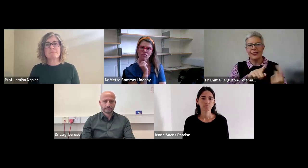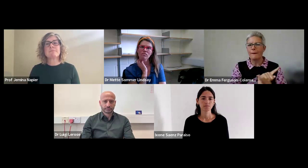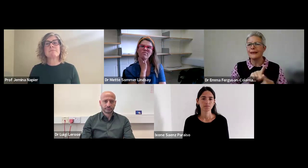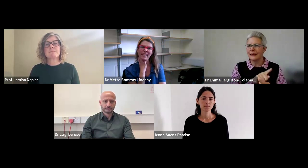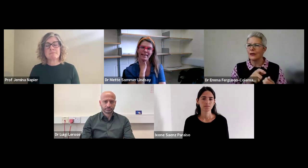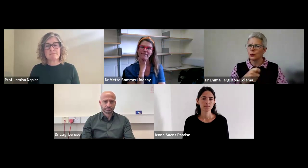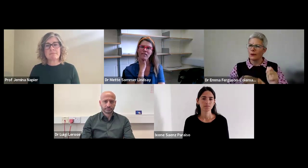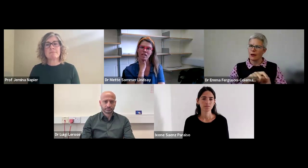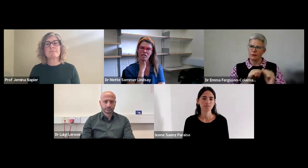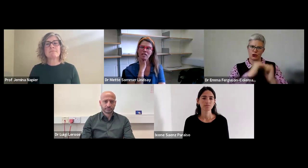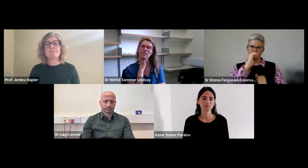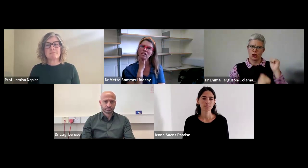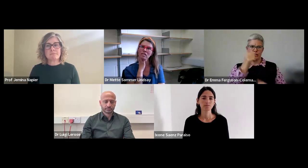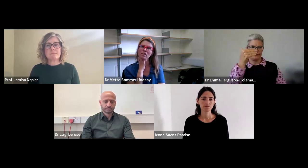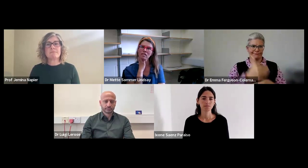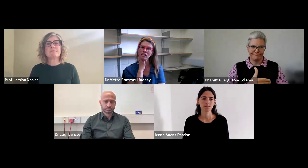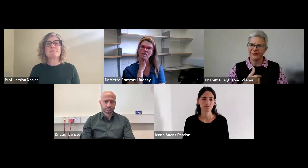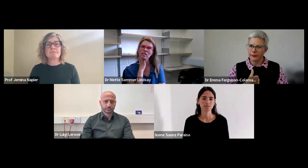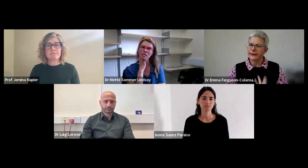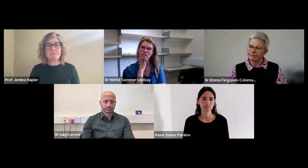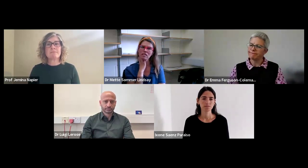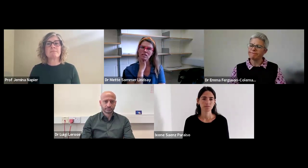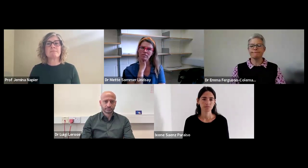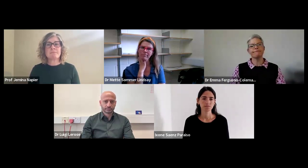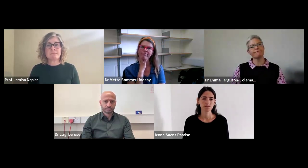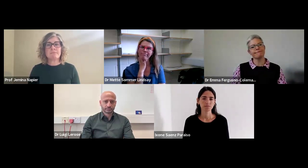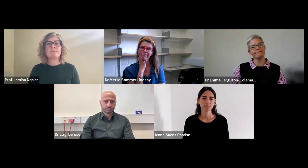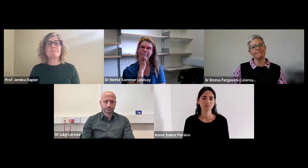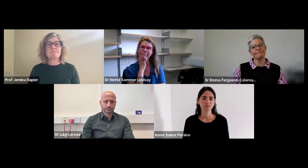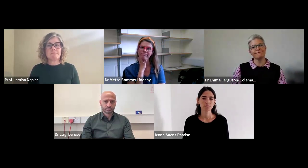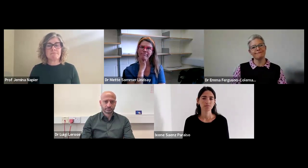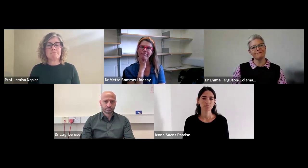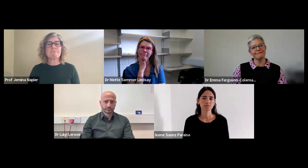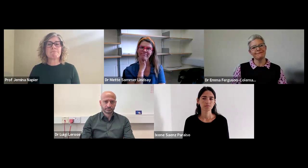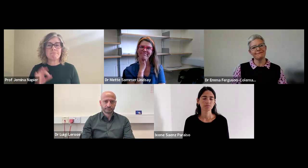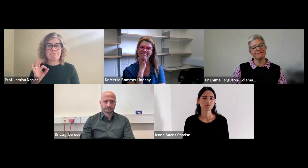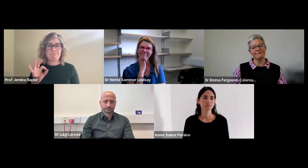it's really about me - you know - I'm attending a meeting and that becomes a structural barrier